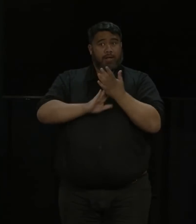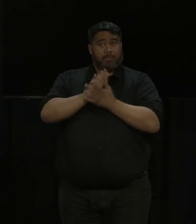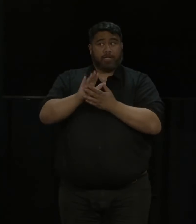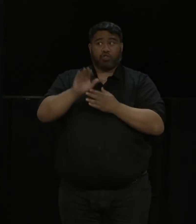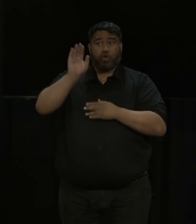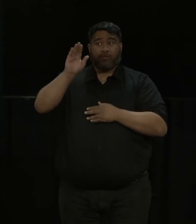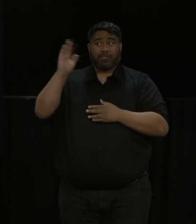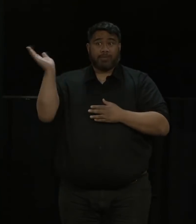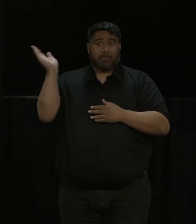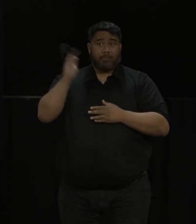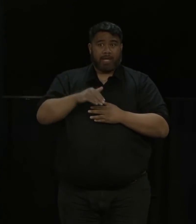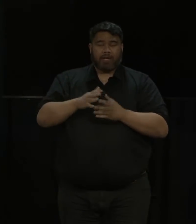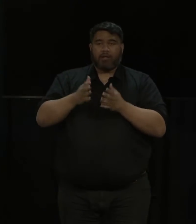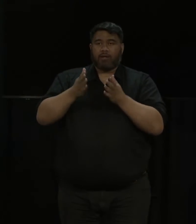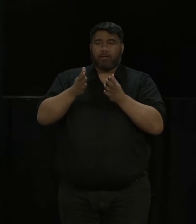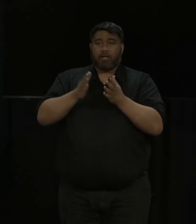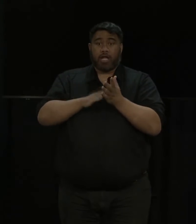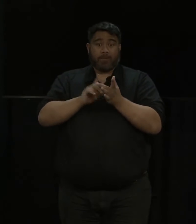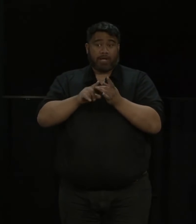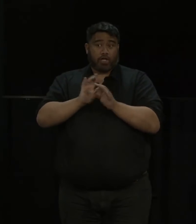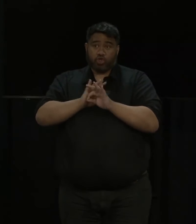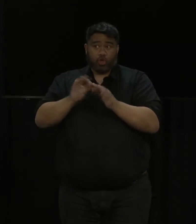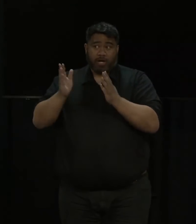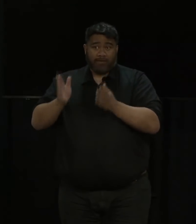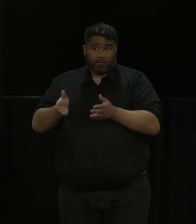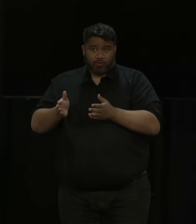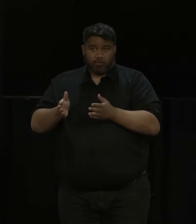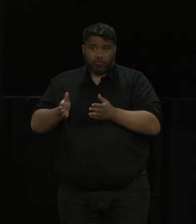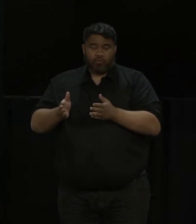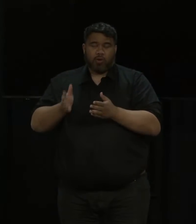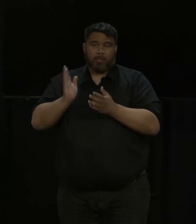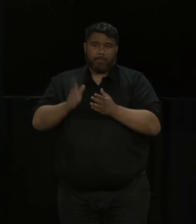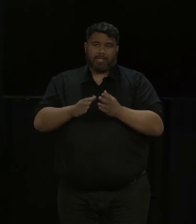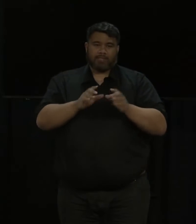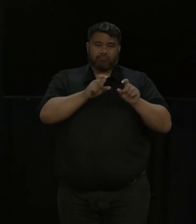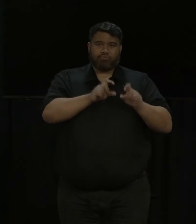arrivals including a mandatory seven-day self isolation. For